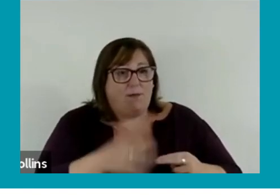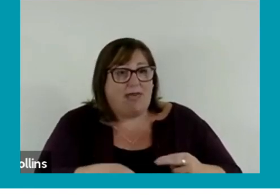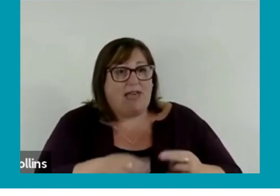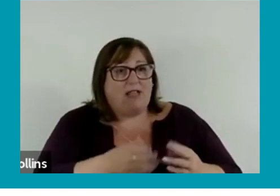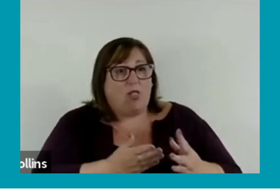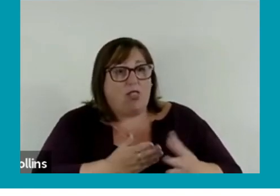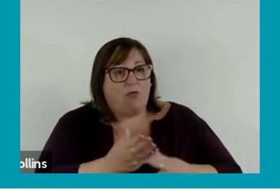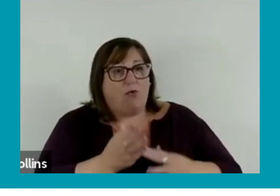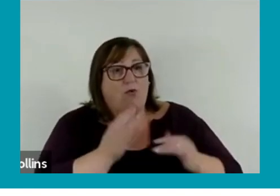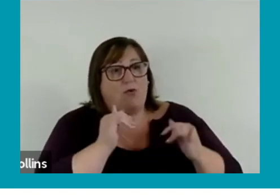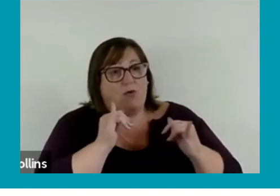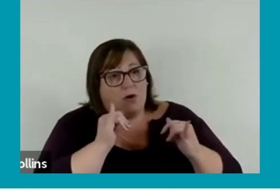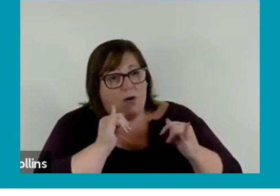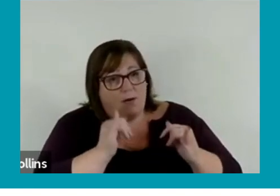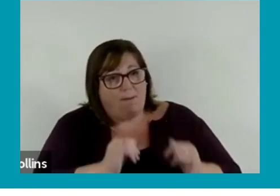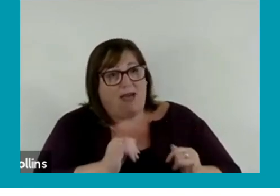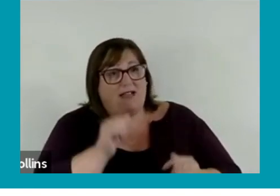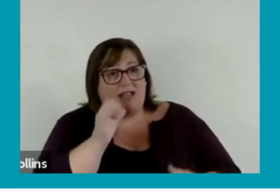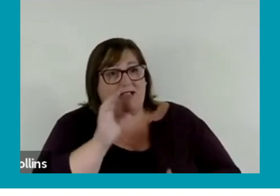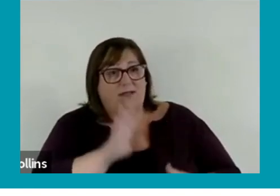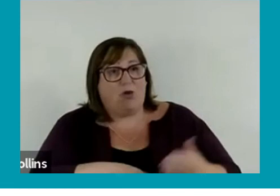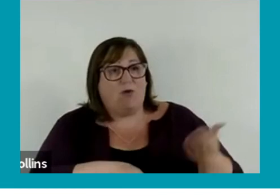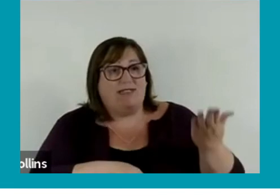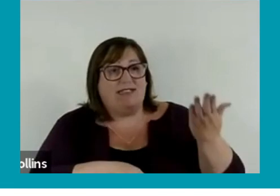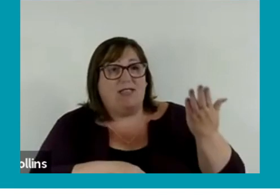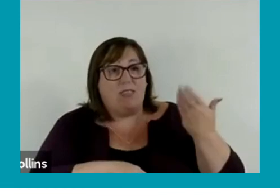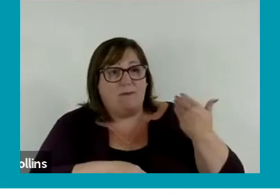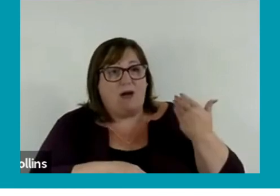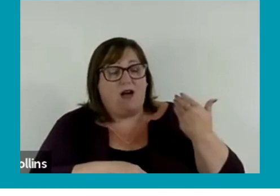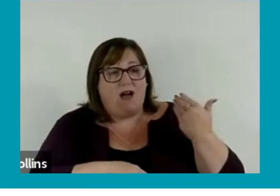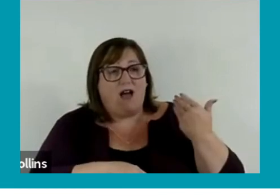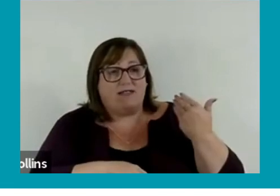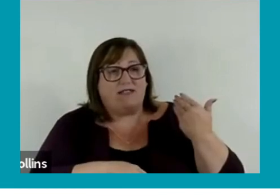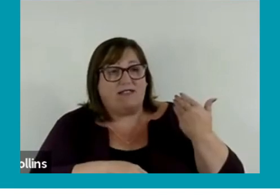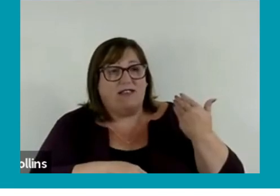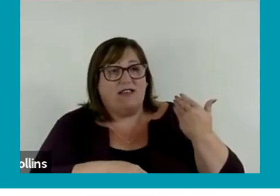they need or disabilities they have or certain personal information about them i completely